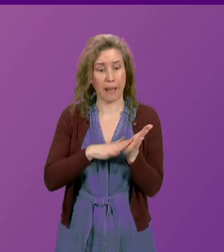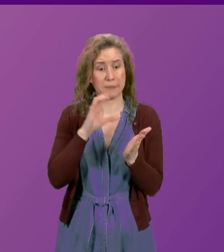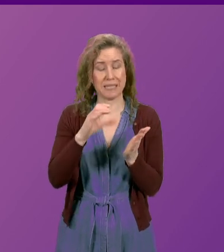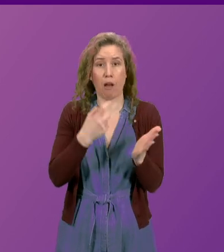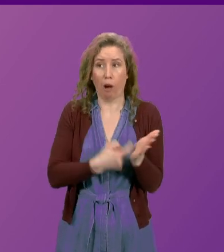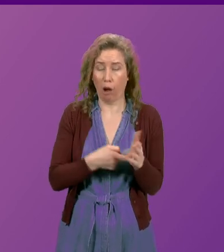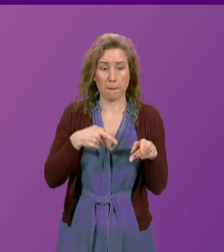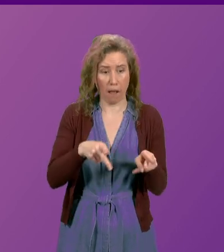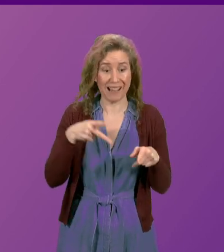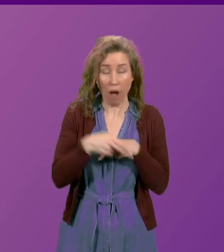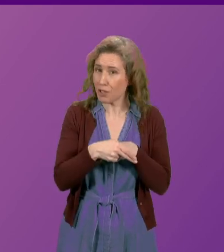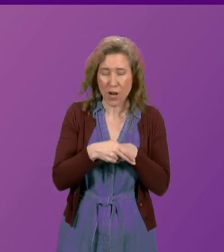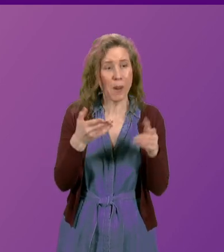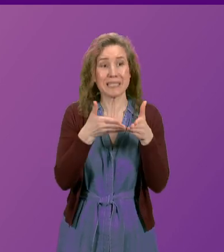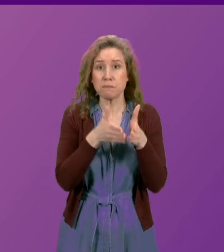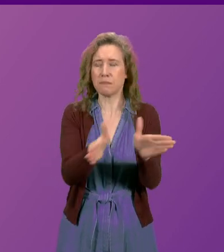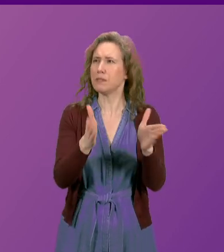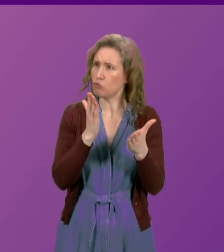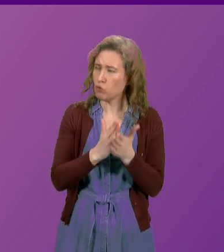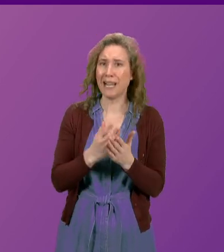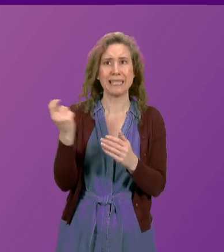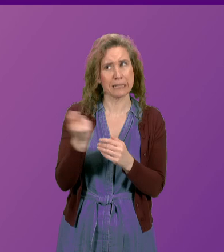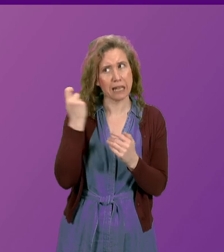is not cut but expanded, given that it is one of the most successful public policies that we have?